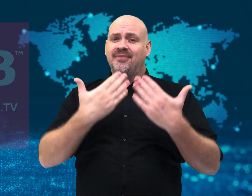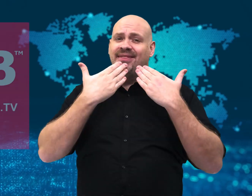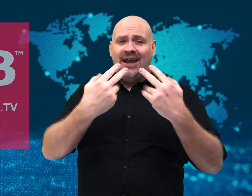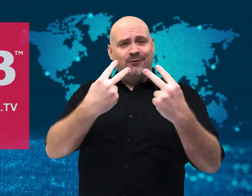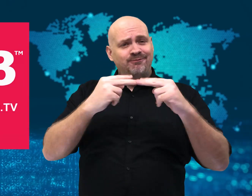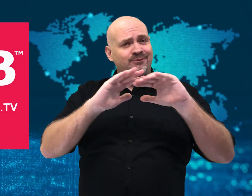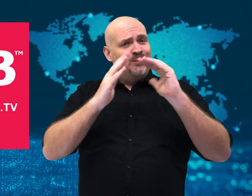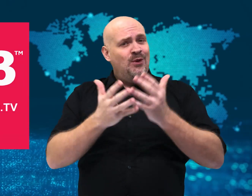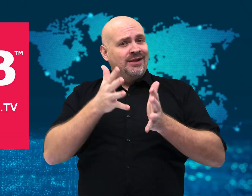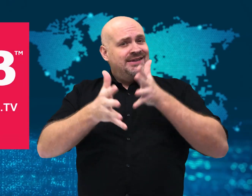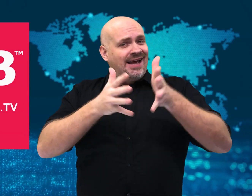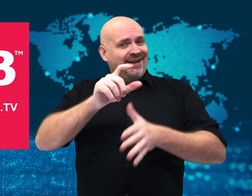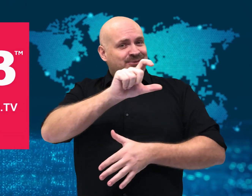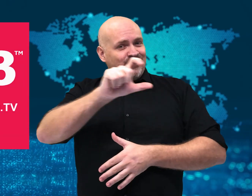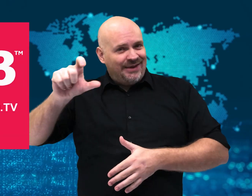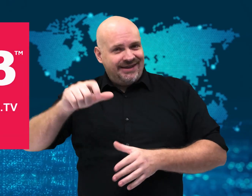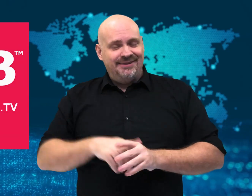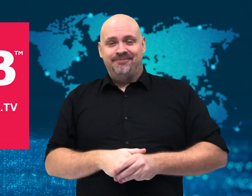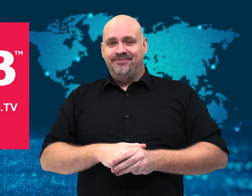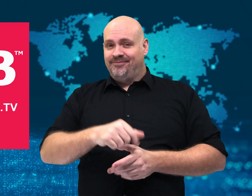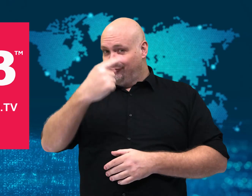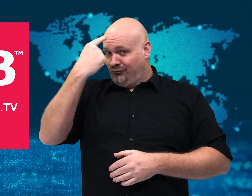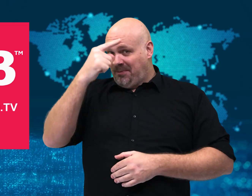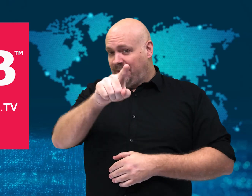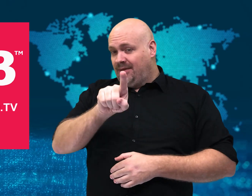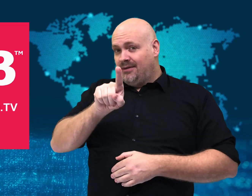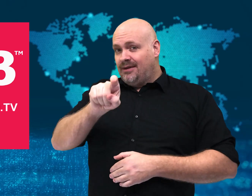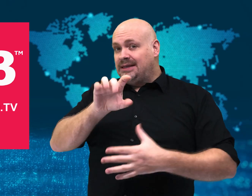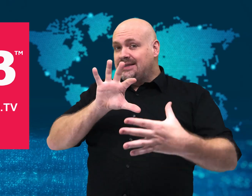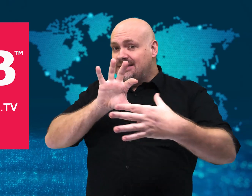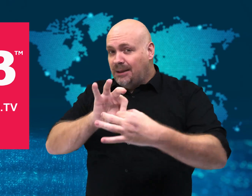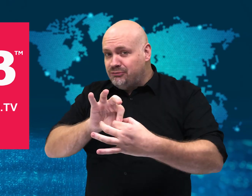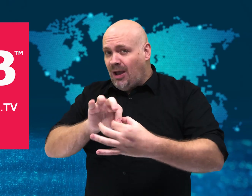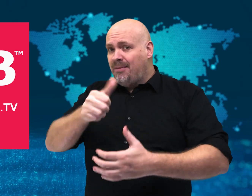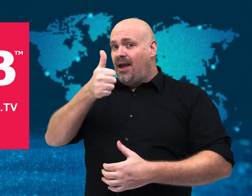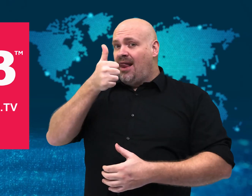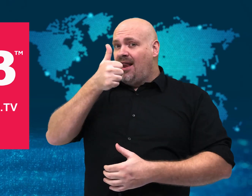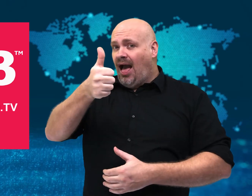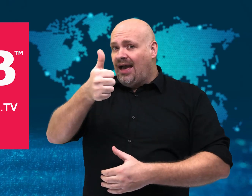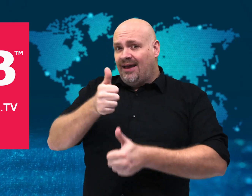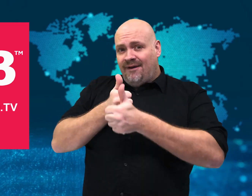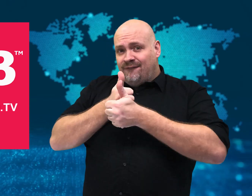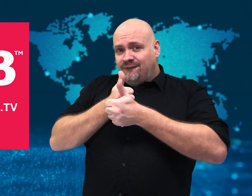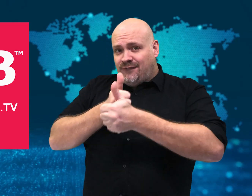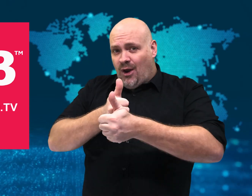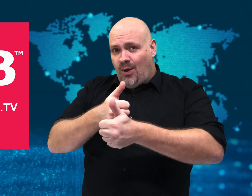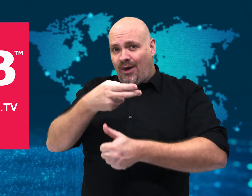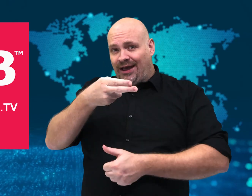Thank you for watching WorldSign Week. Don’t forget to subscribe, like,